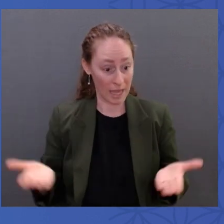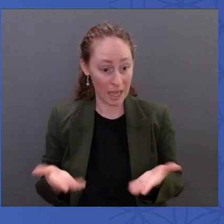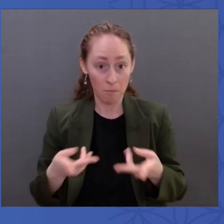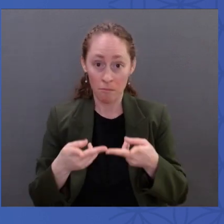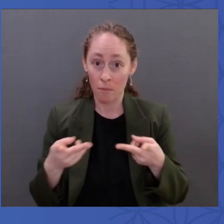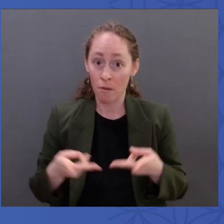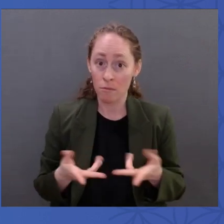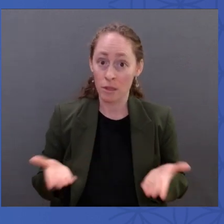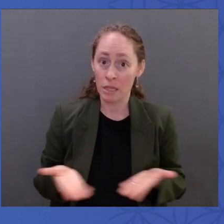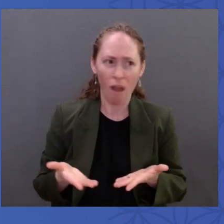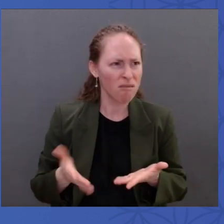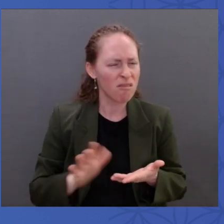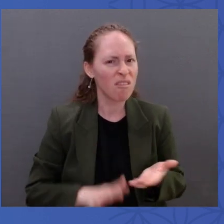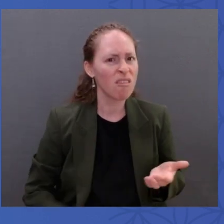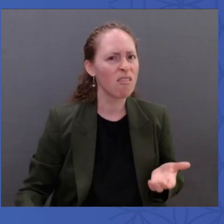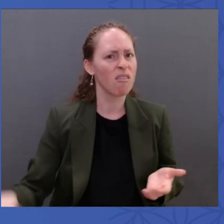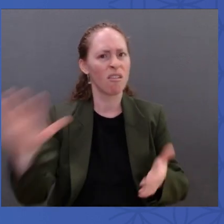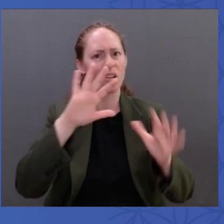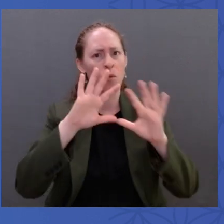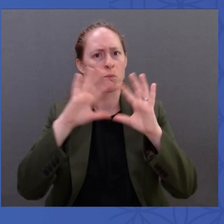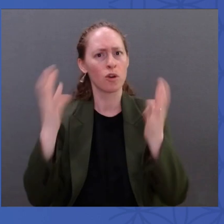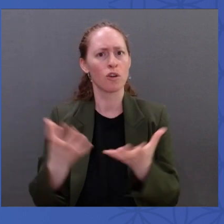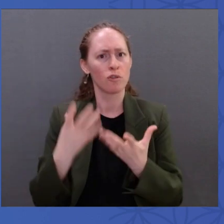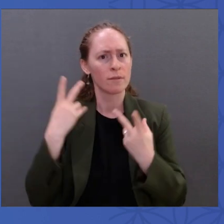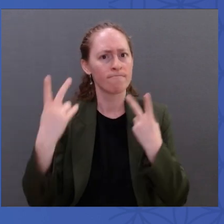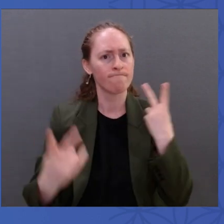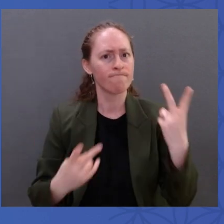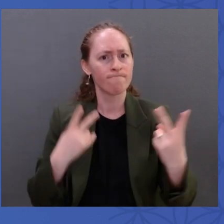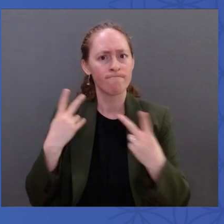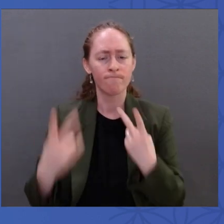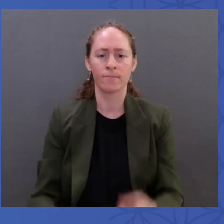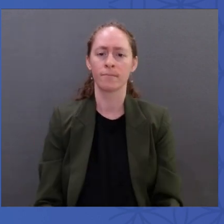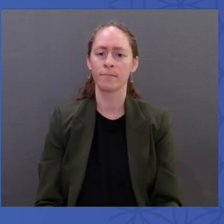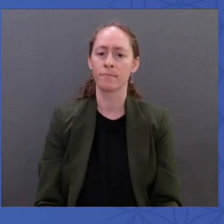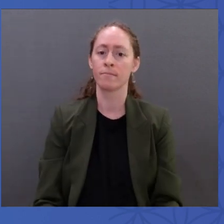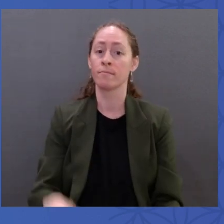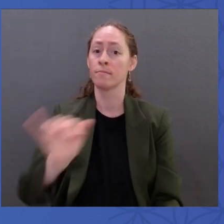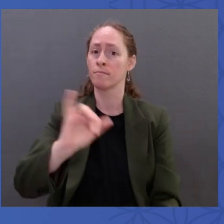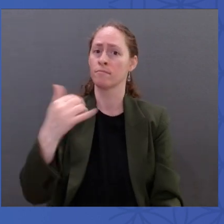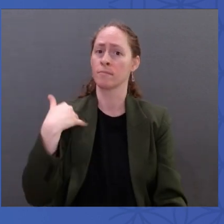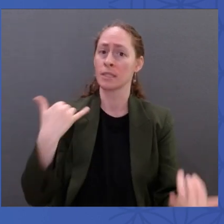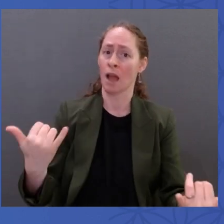in these areas of cooperation. This includes digital trade,